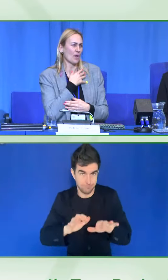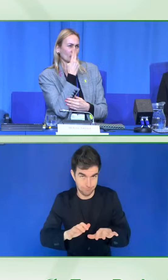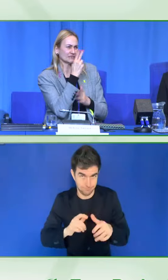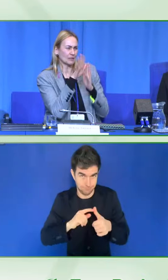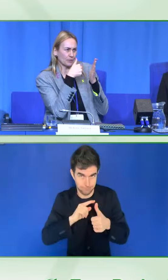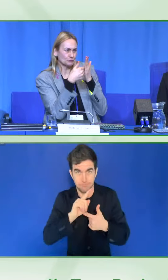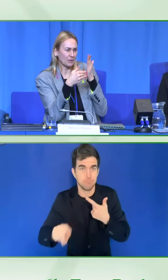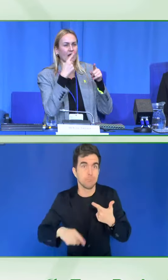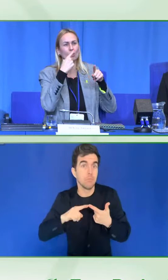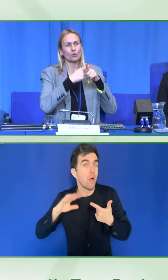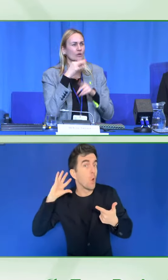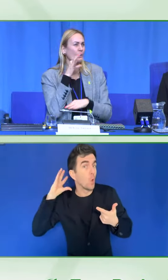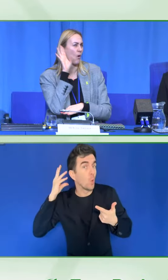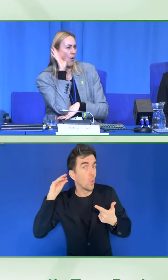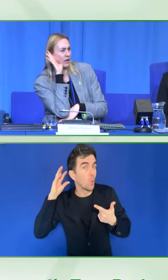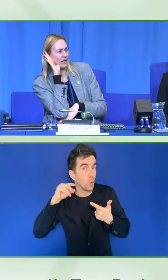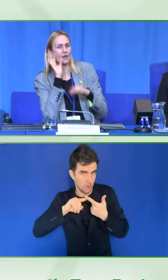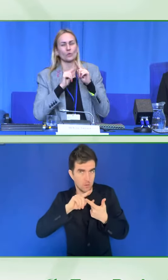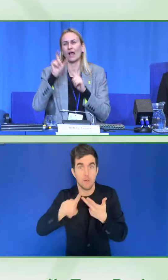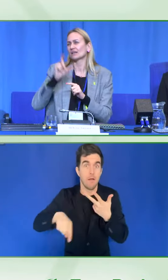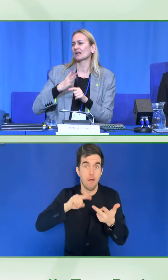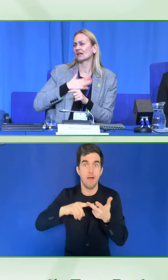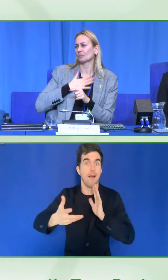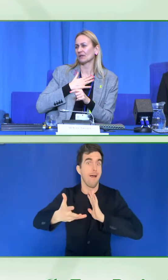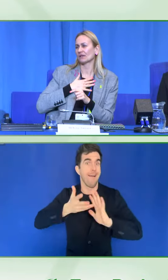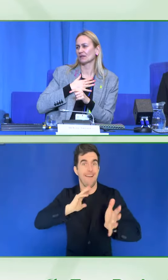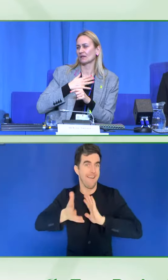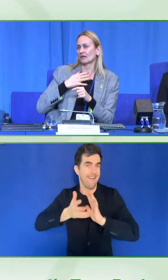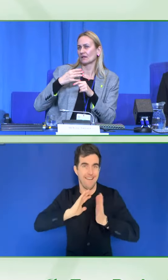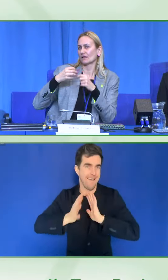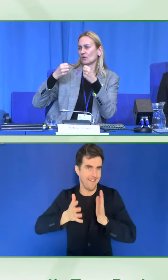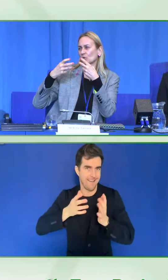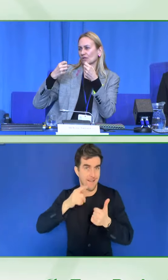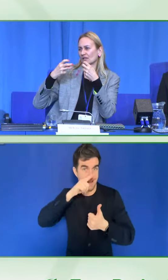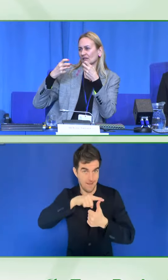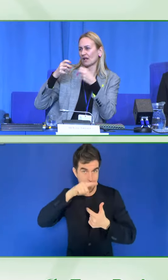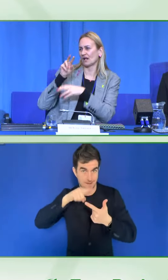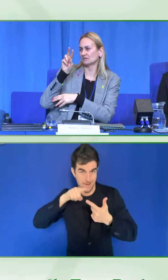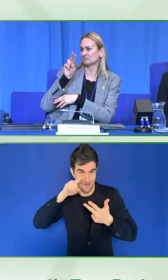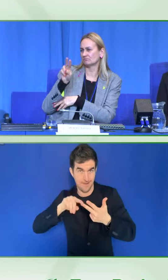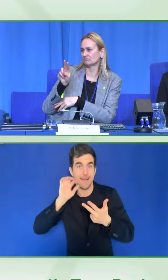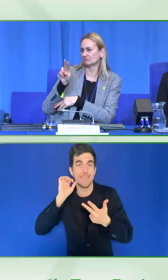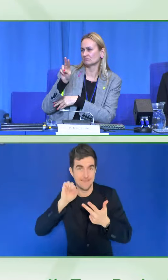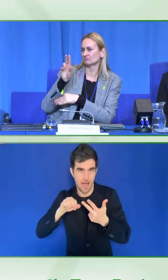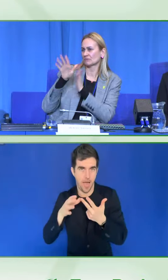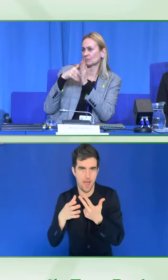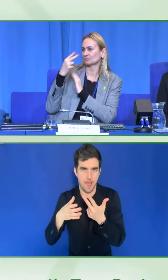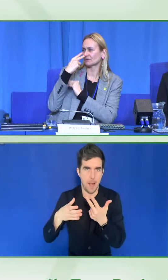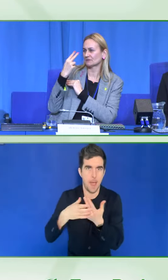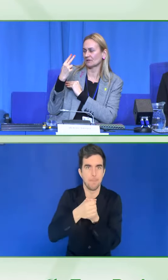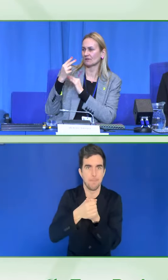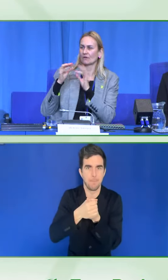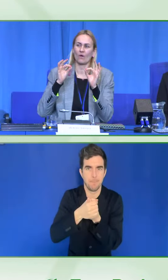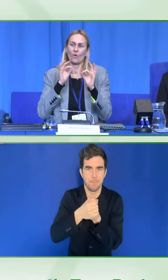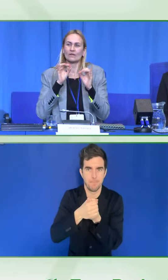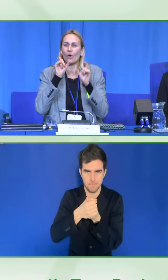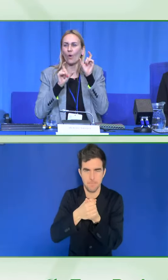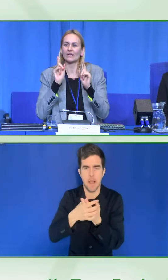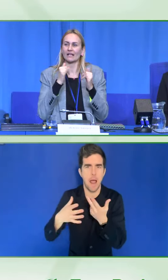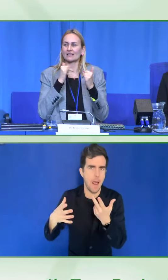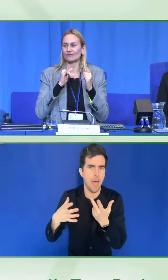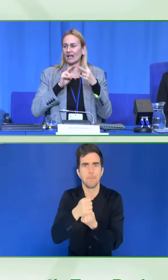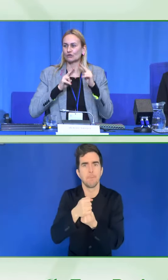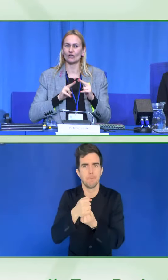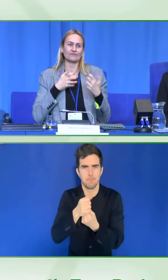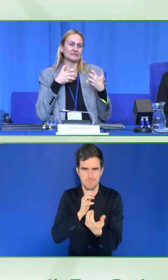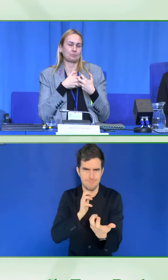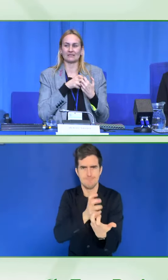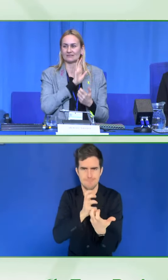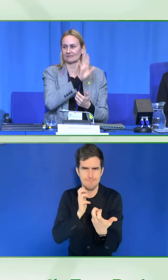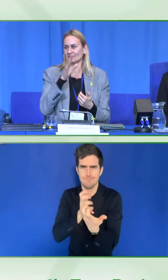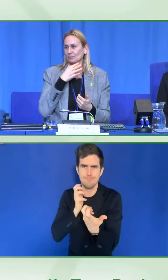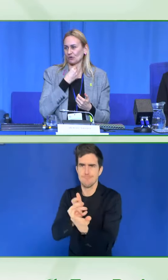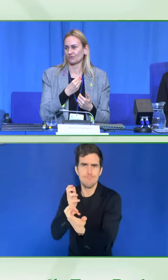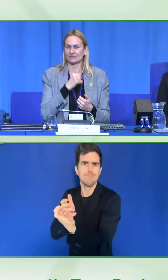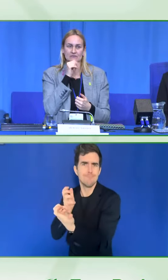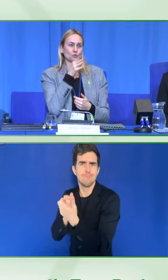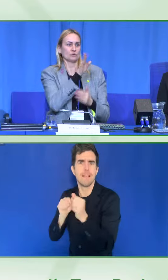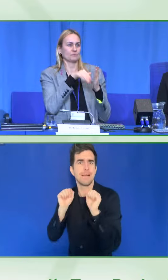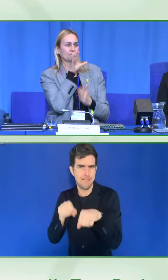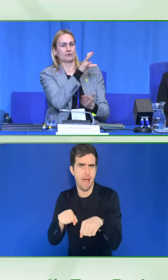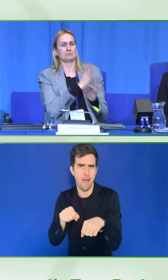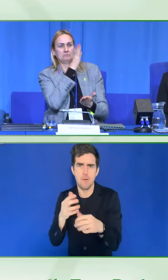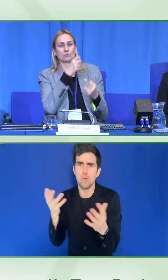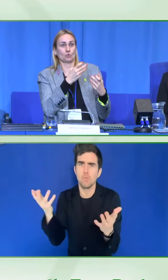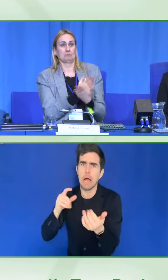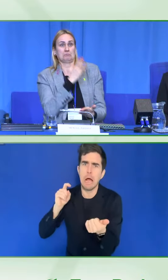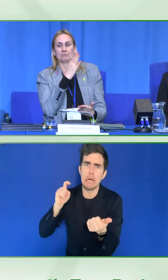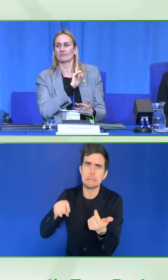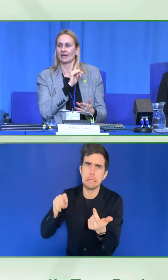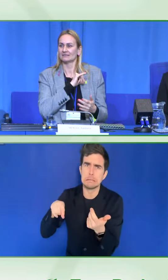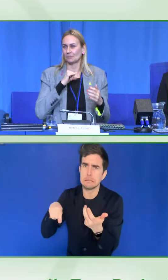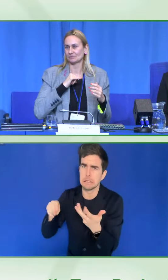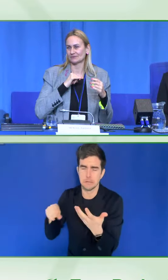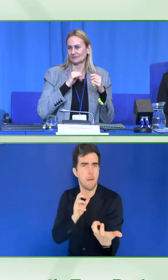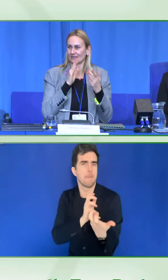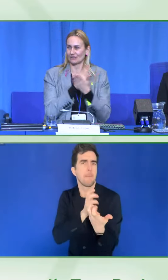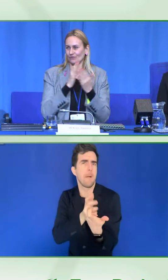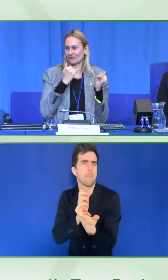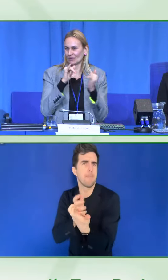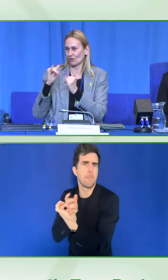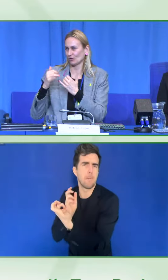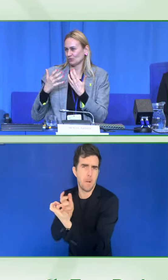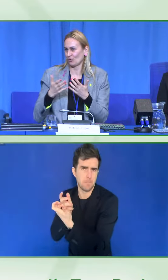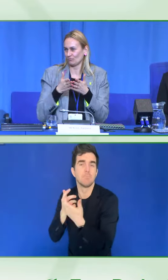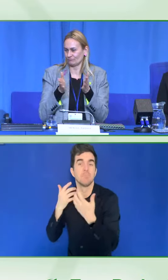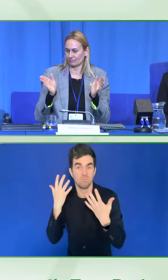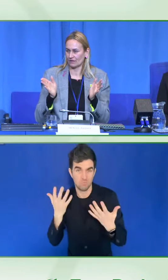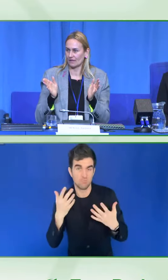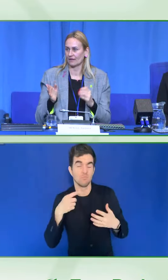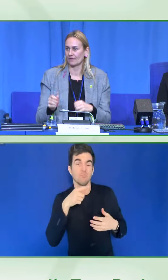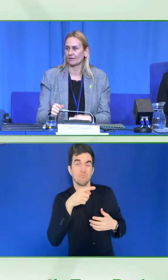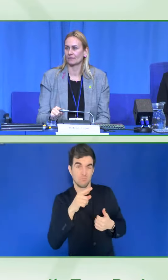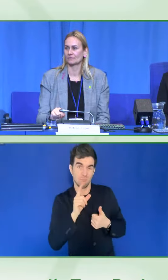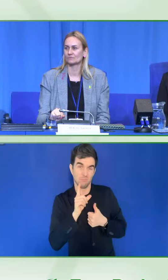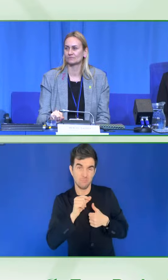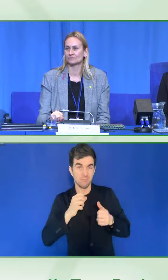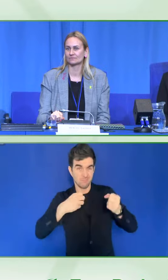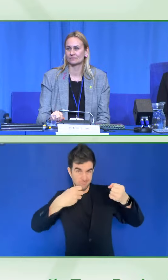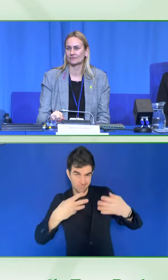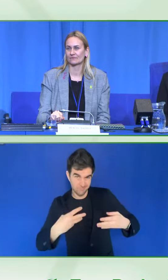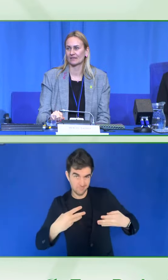for persons who have a hearing disability and we offer sign language in a written text.